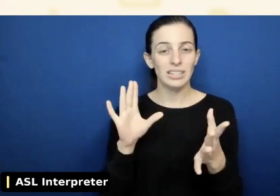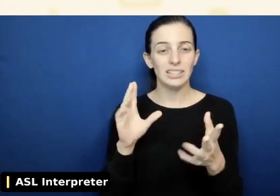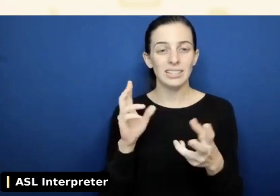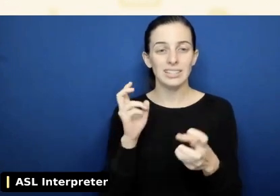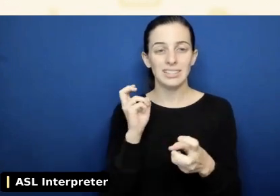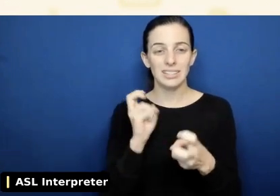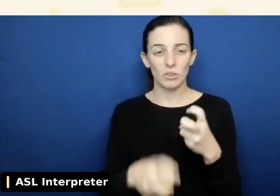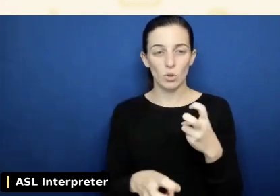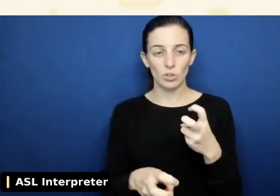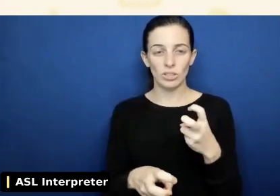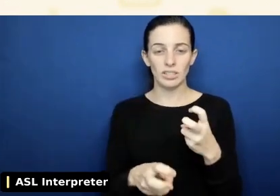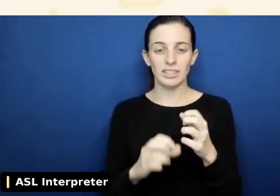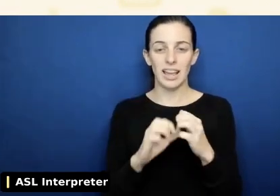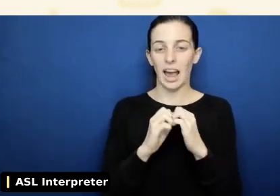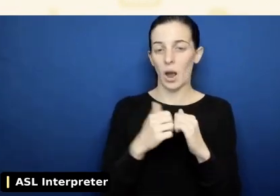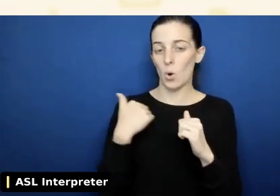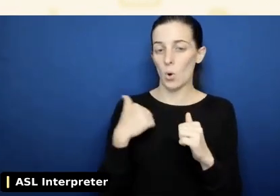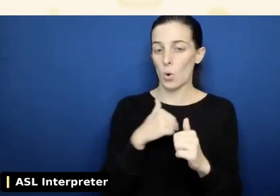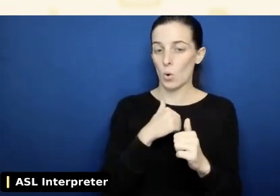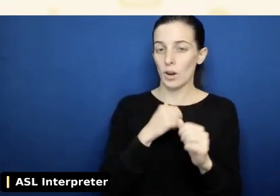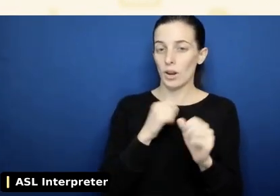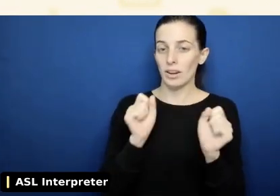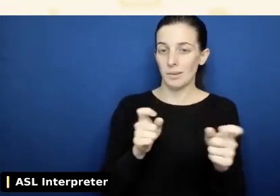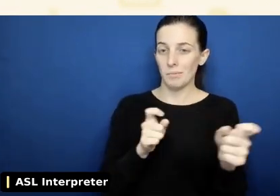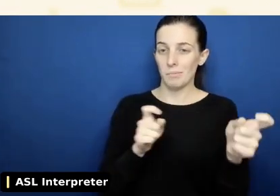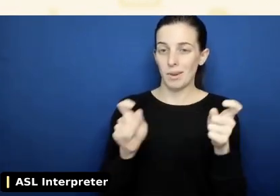and how we can manage those and accommodate those.